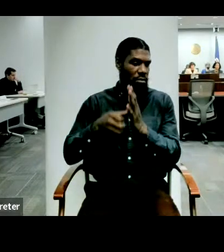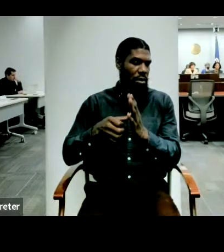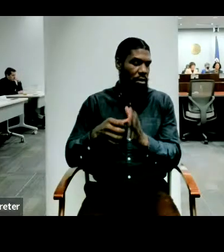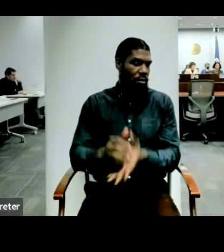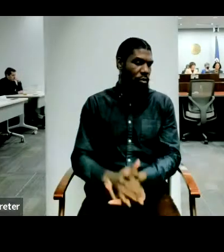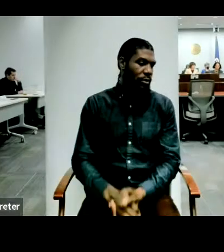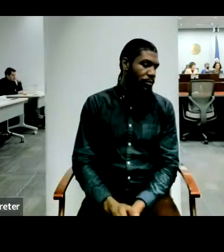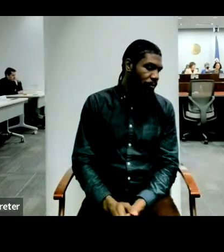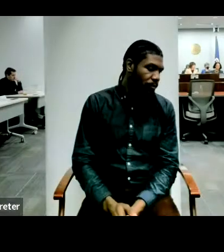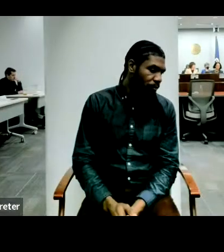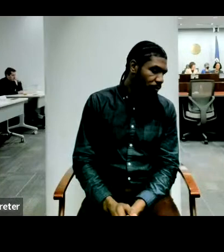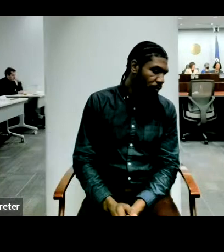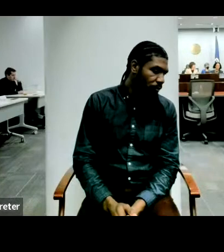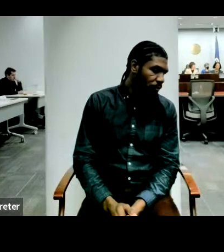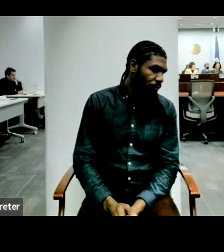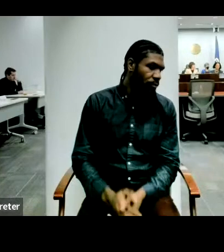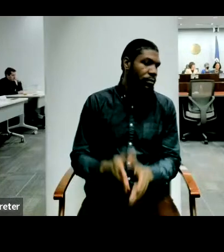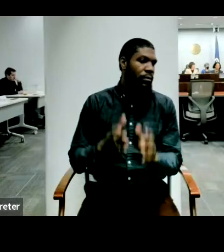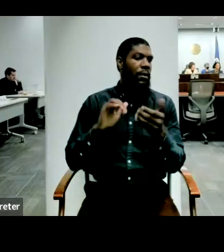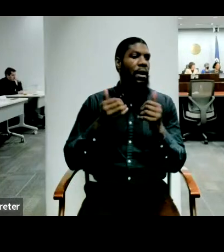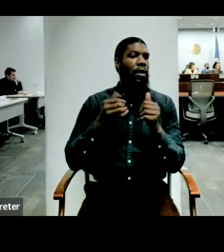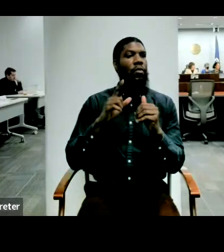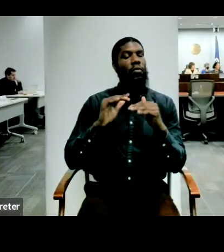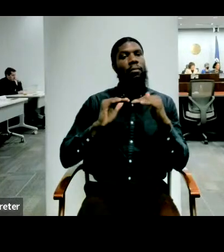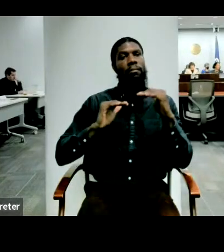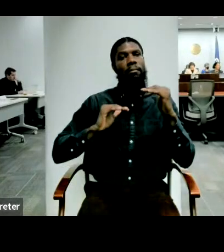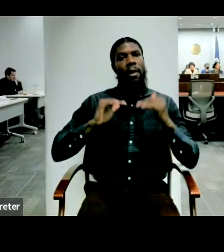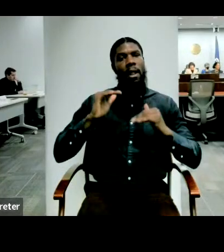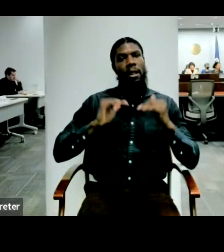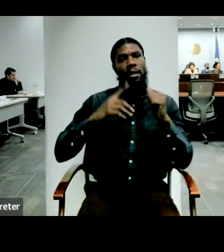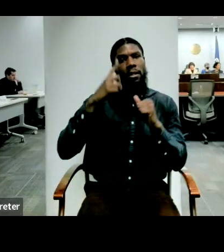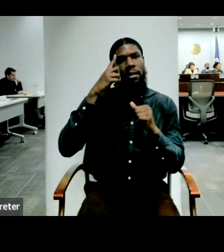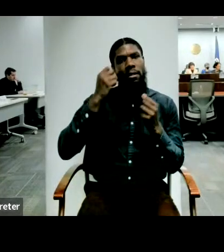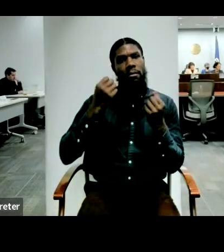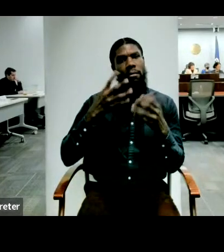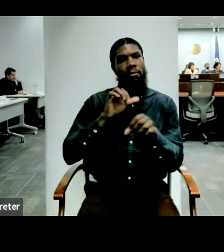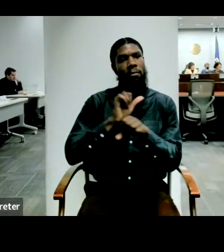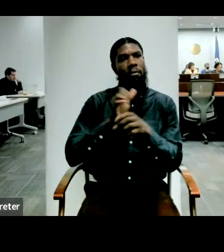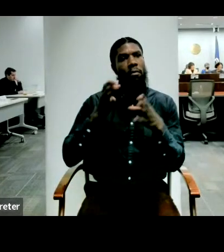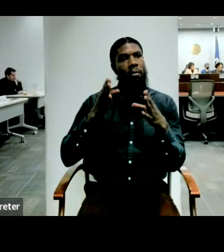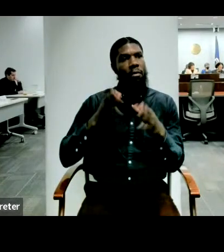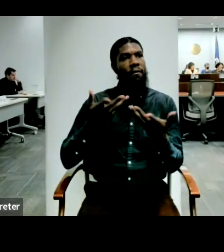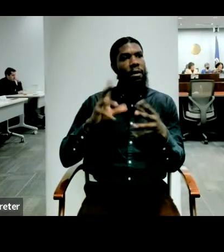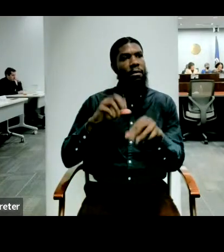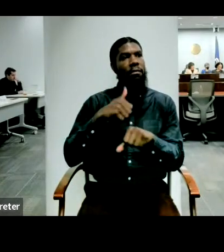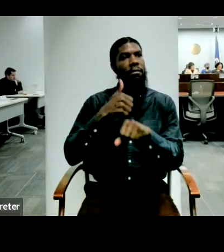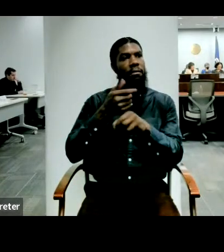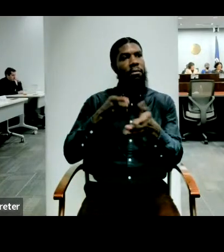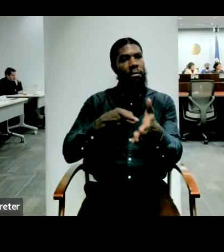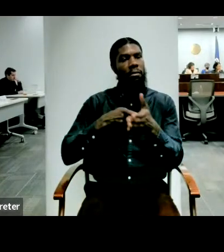How do we balance, you know, I think a the who of employers implemented college degree requirements